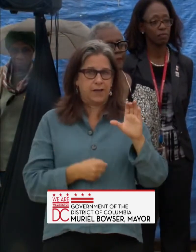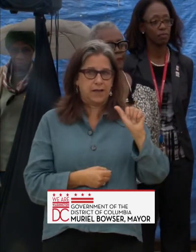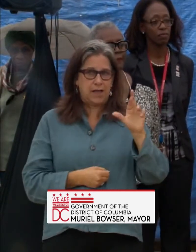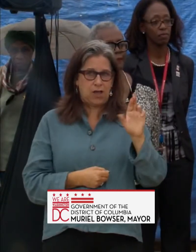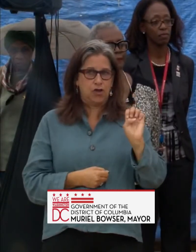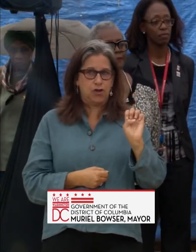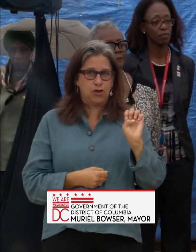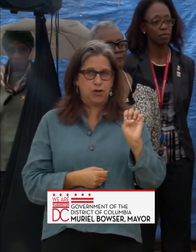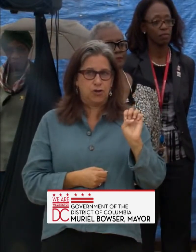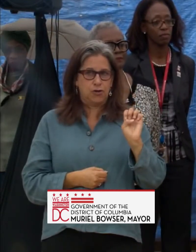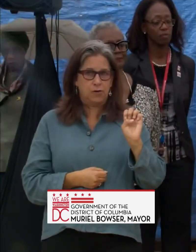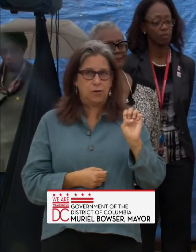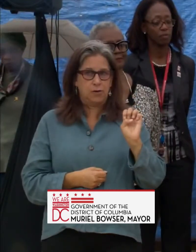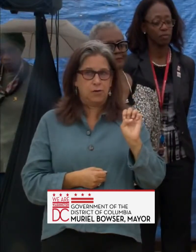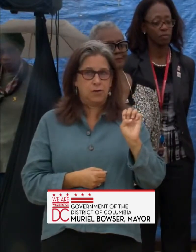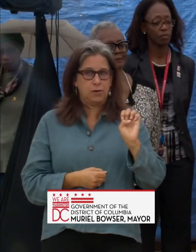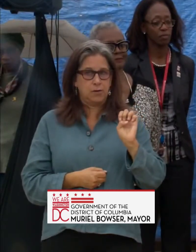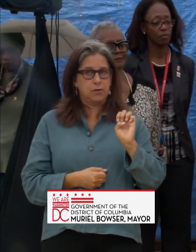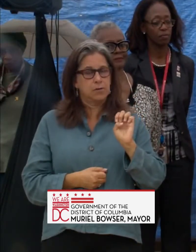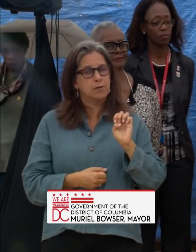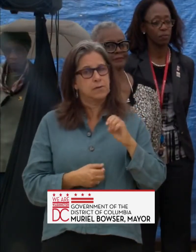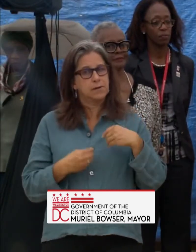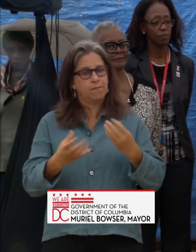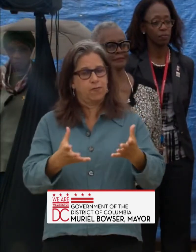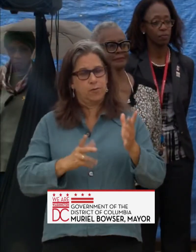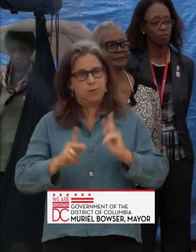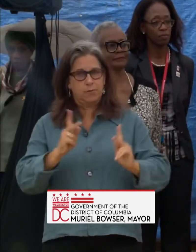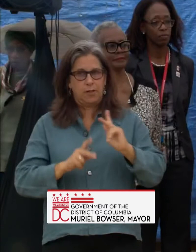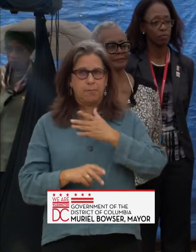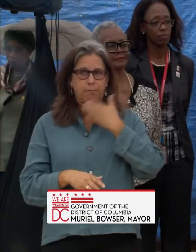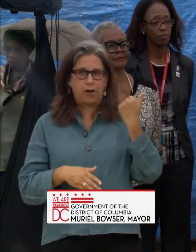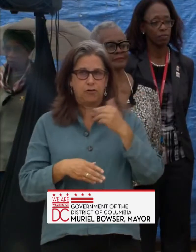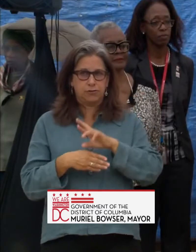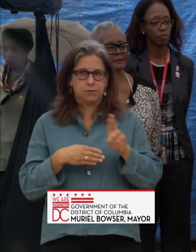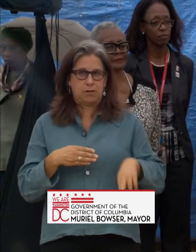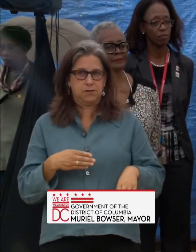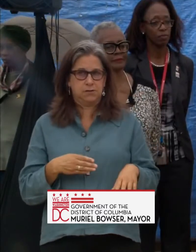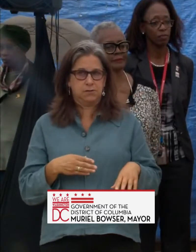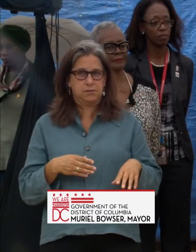FOR PEOPLE ON THE TOTAL EAST SIDE OF OUR CITY CAN BE ARGUED